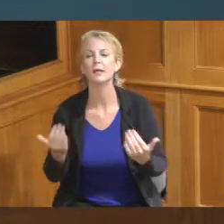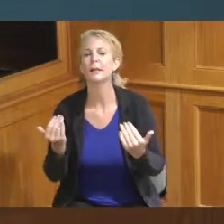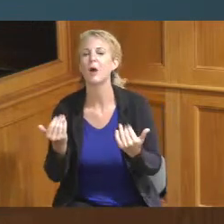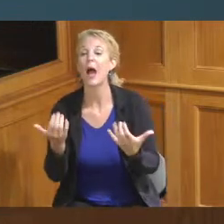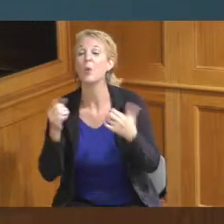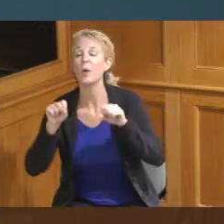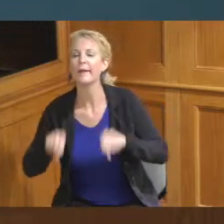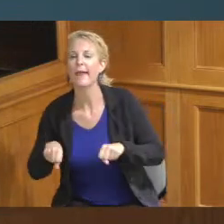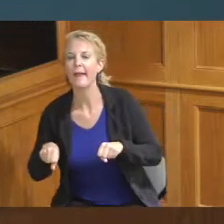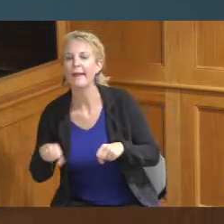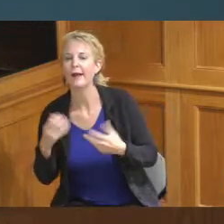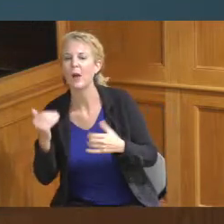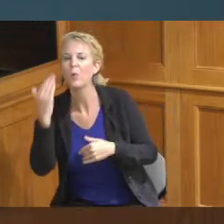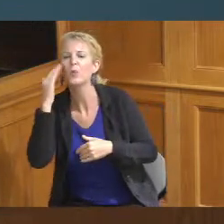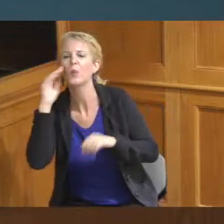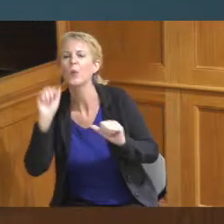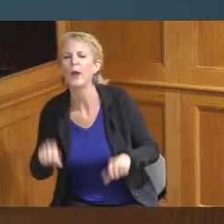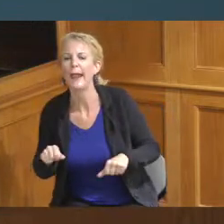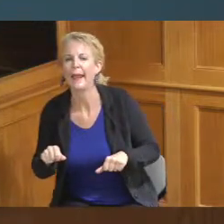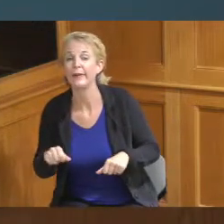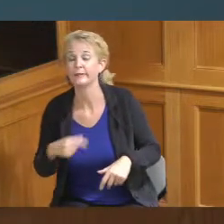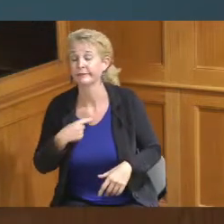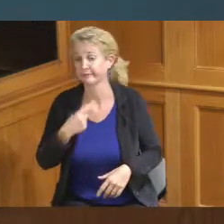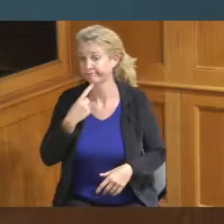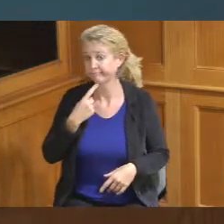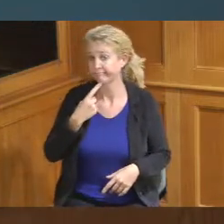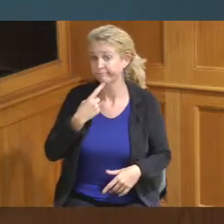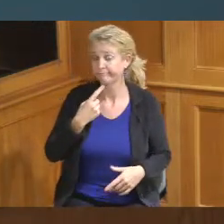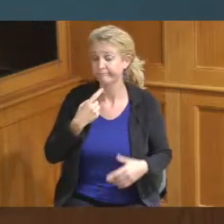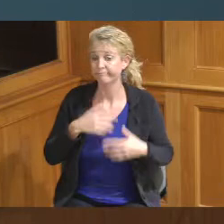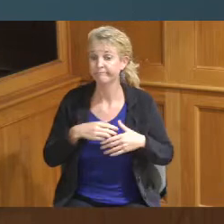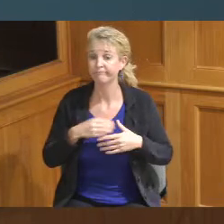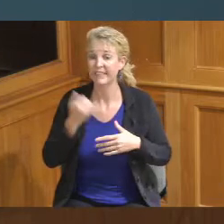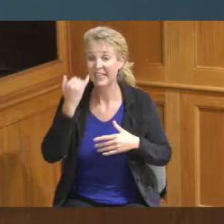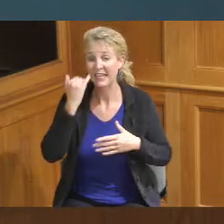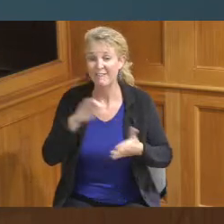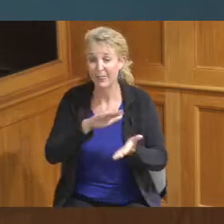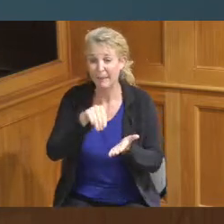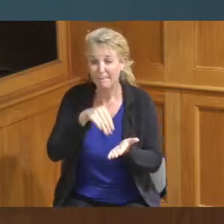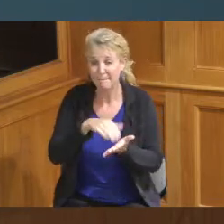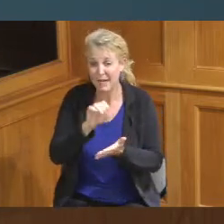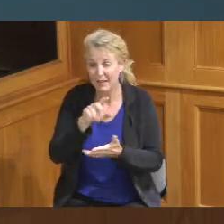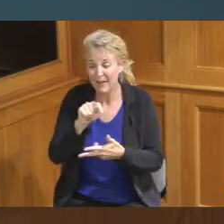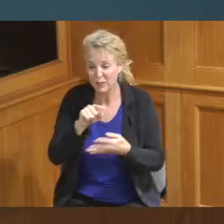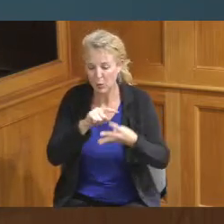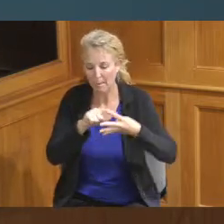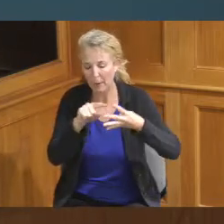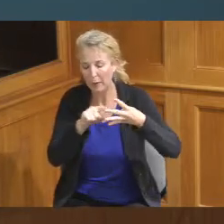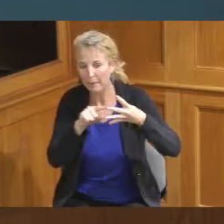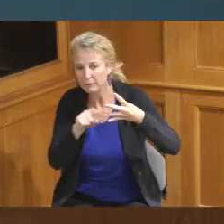do and all I was saying is if it was mid October whatever here's the plan in mid October we're